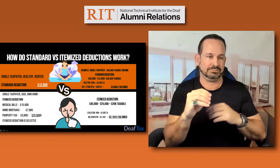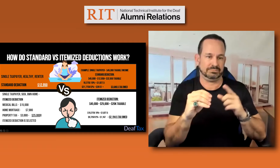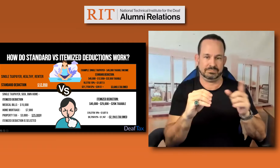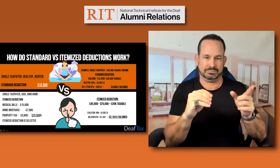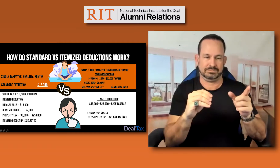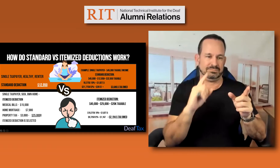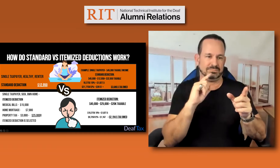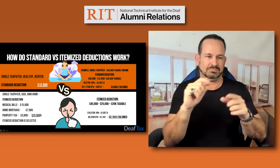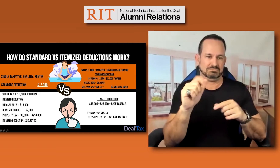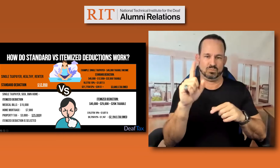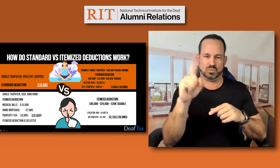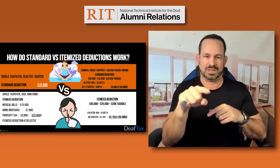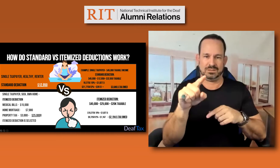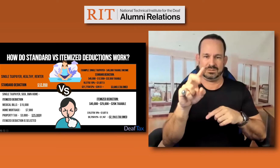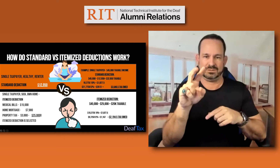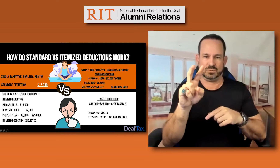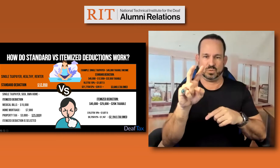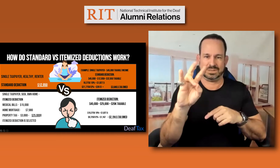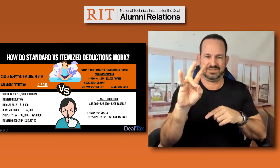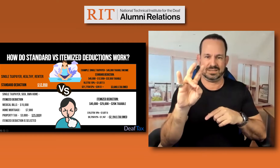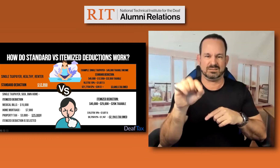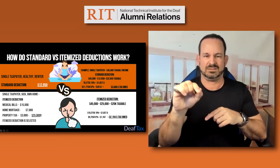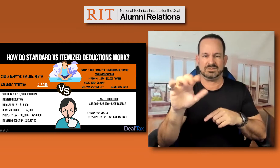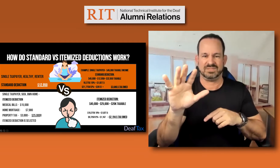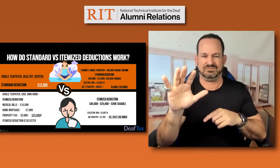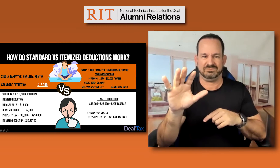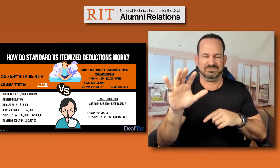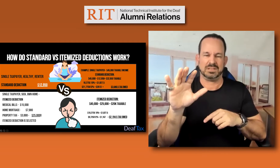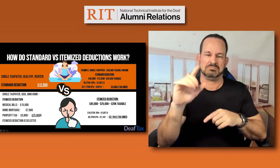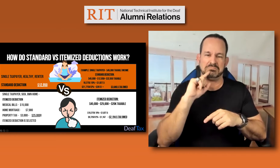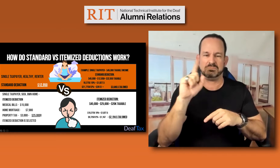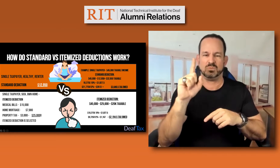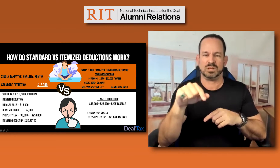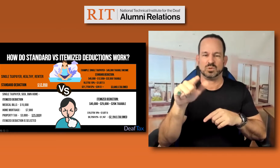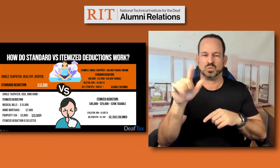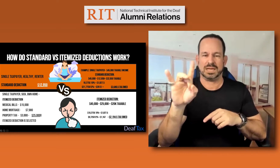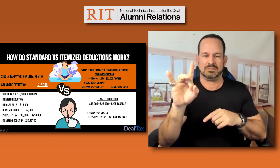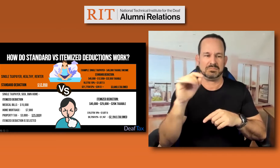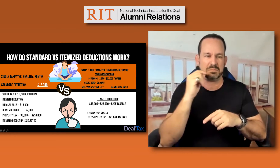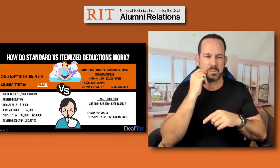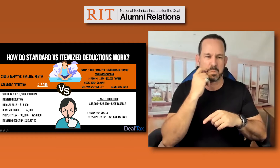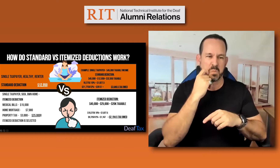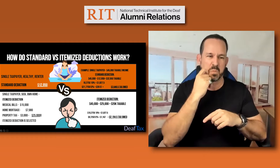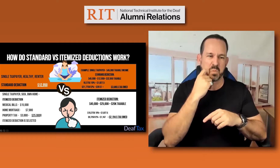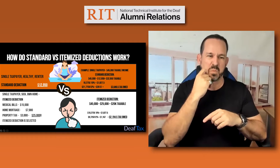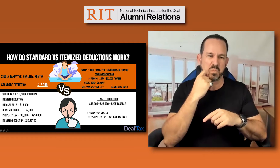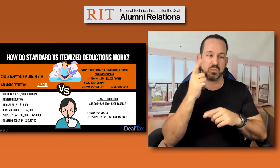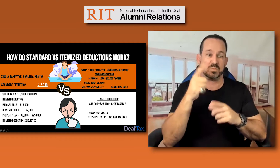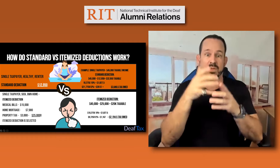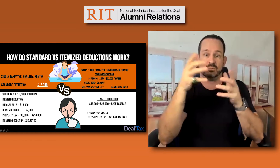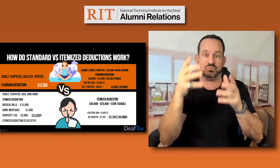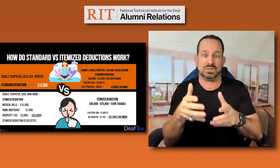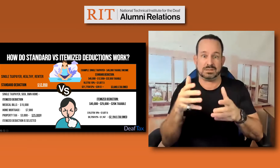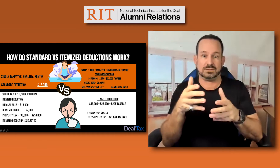At first, they have an income between 12,950 and 45,000.